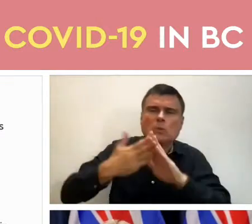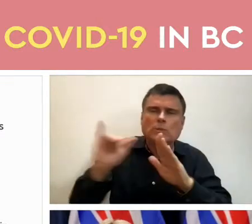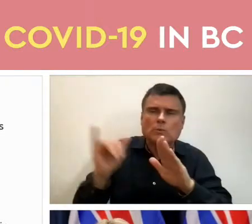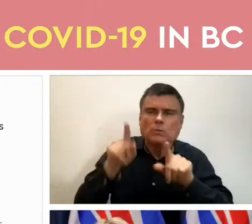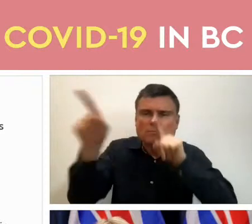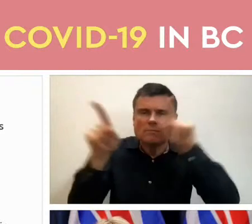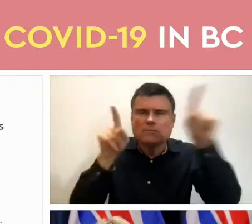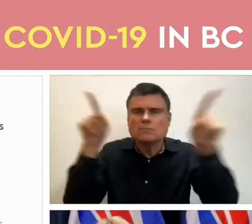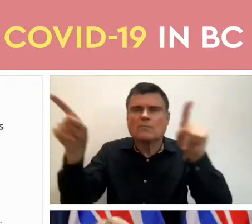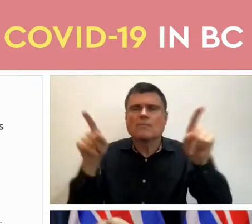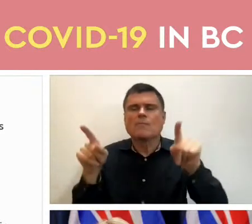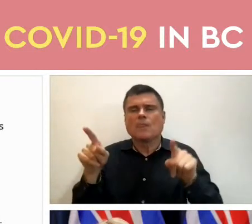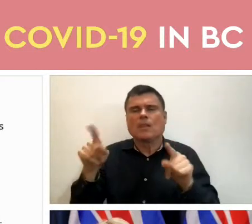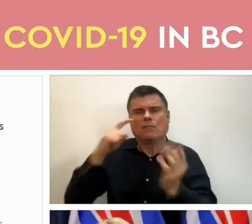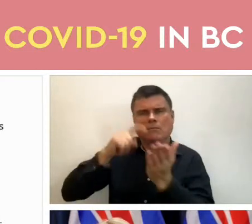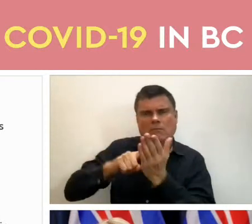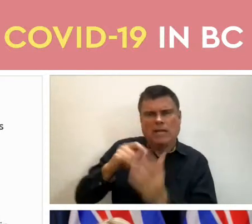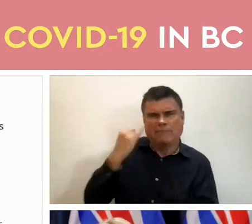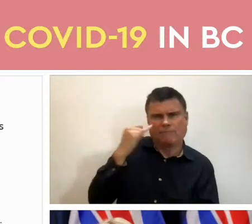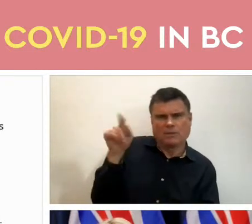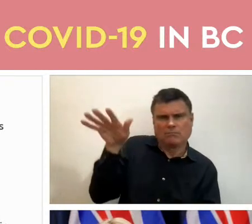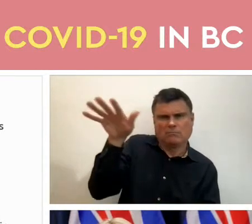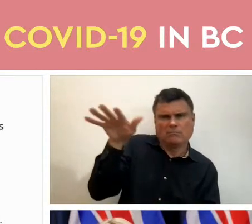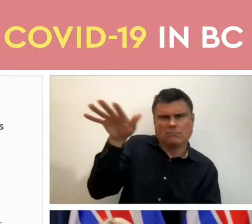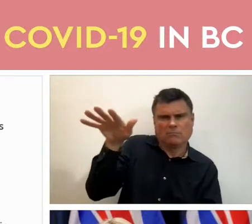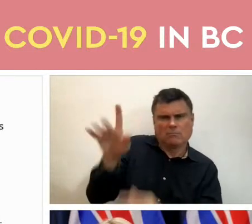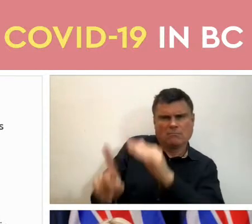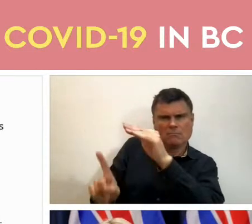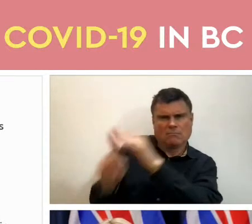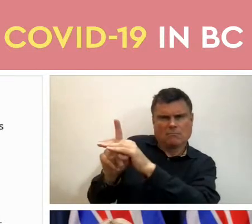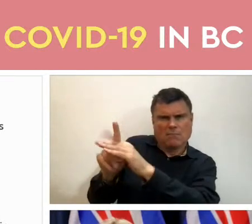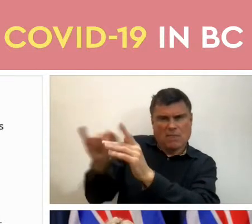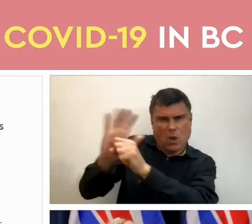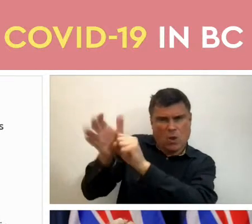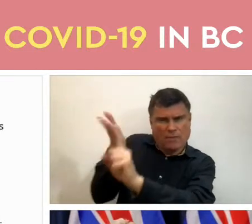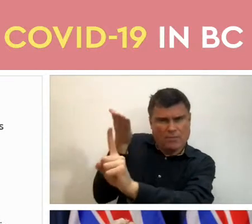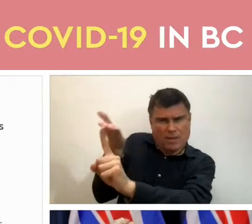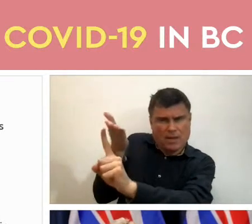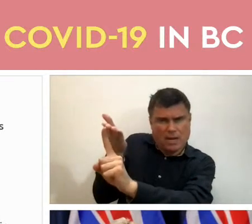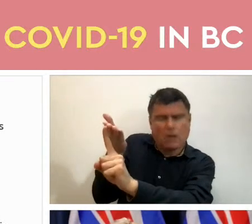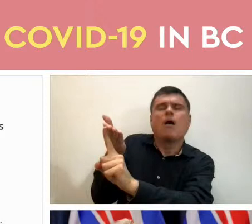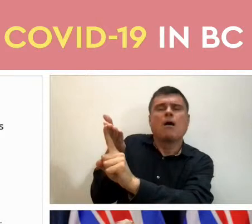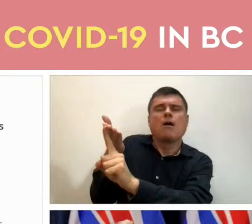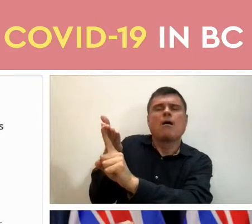particularly in communities where access to PCR is